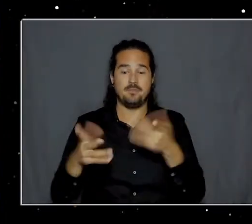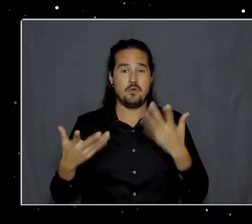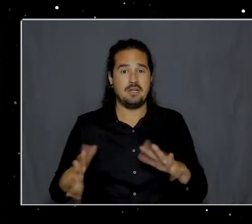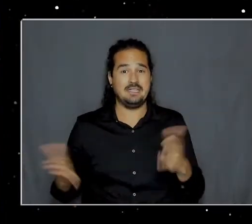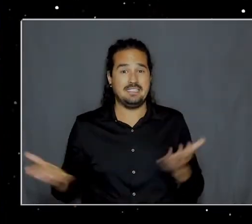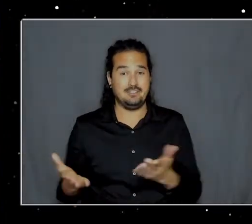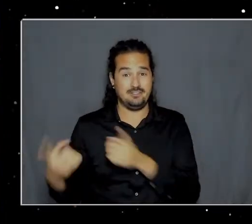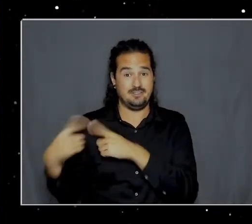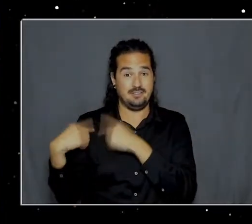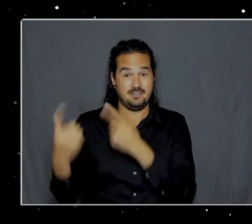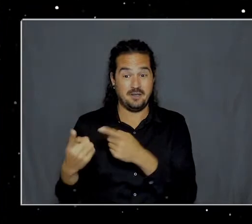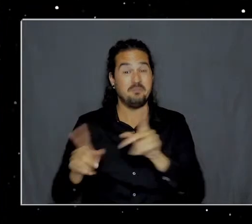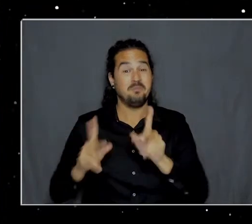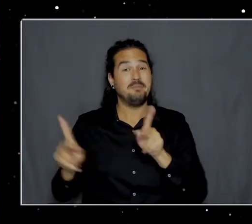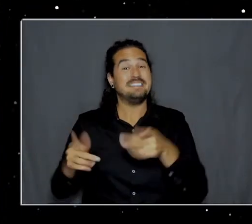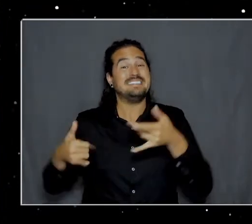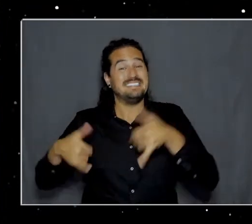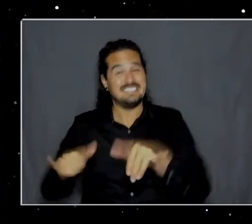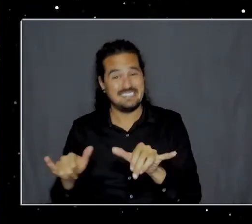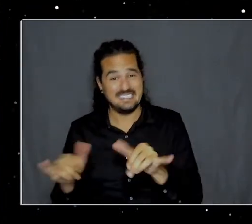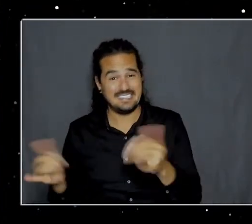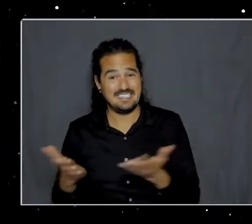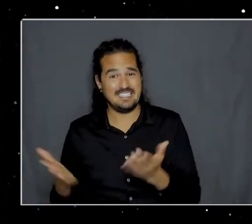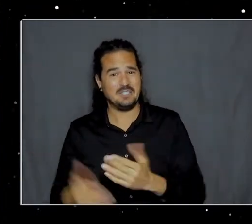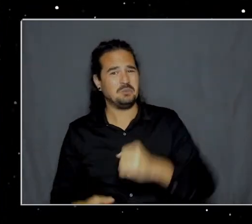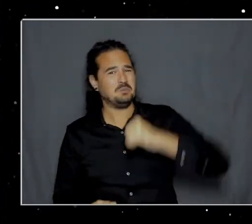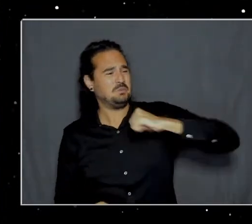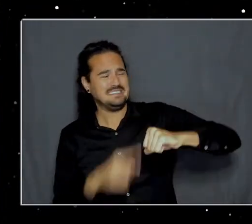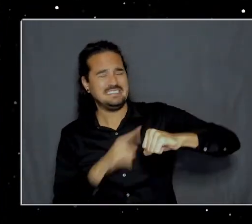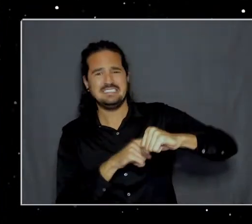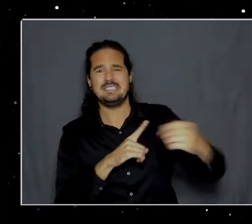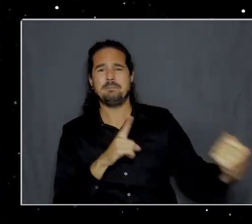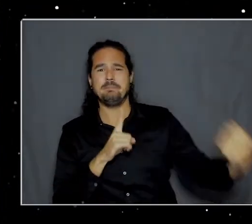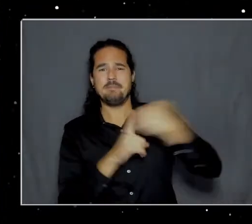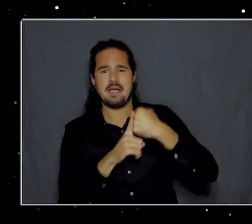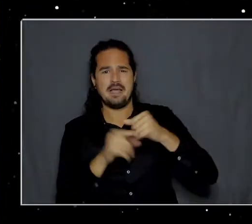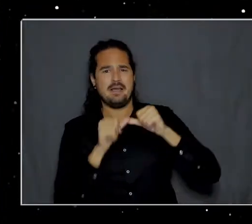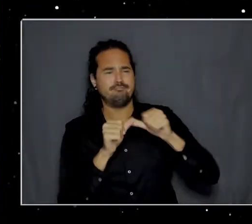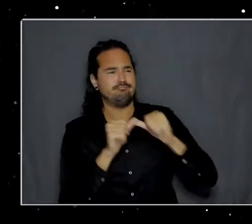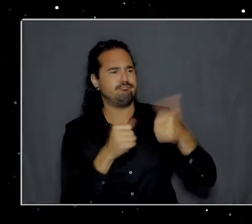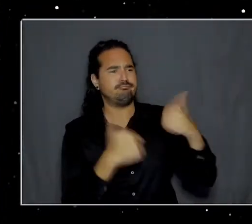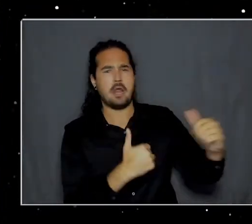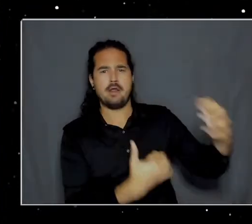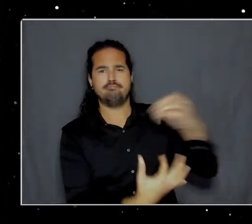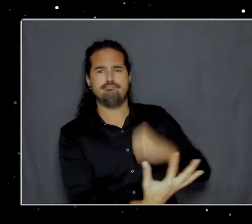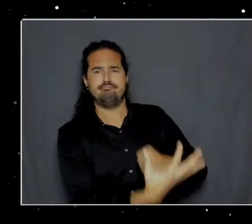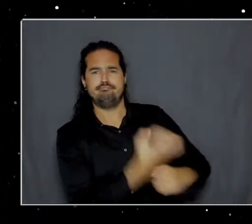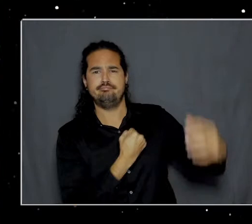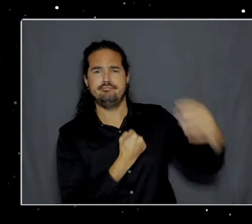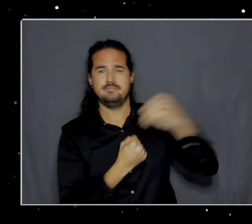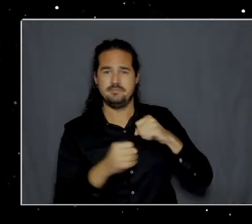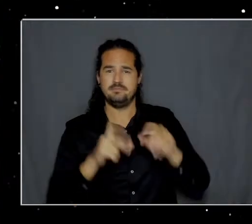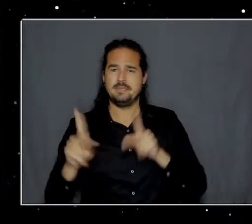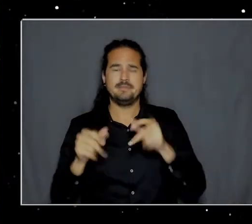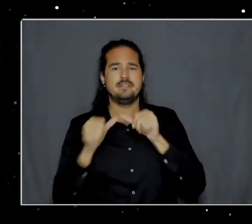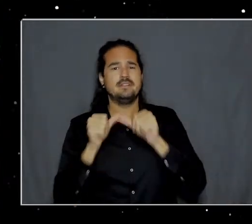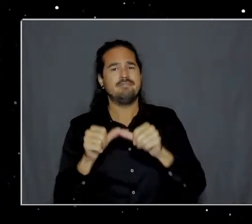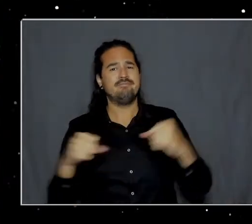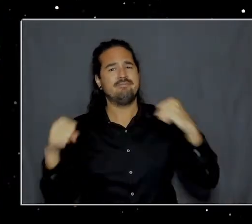WHO REMAIN AND WHO CONTINUE TO RESIST THE IMPACTS OF ONGOING